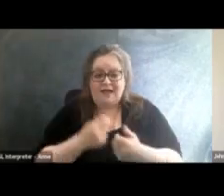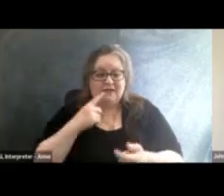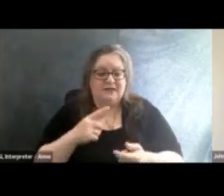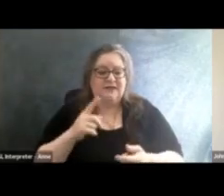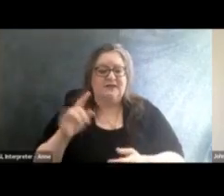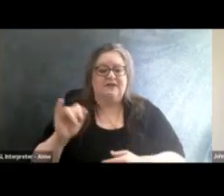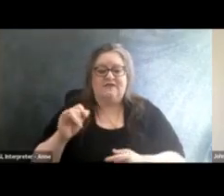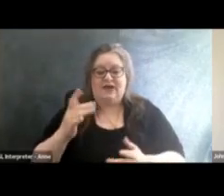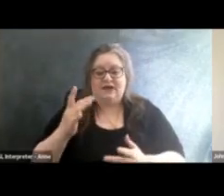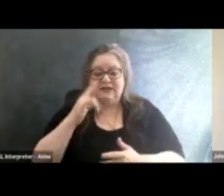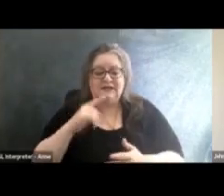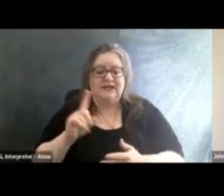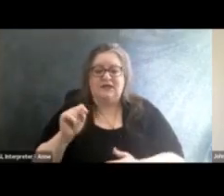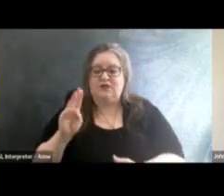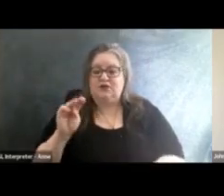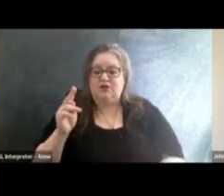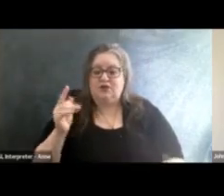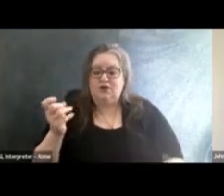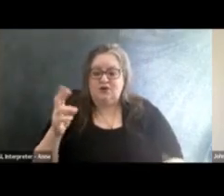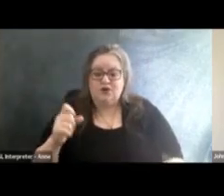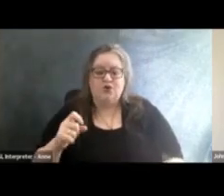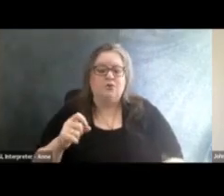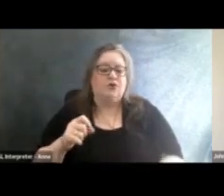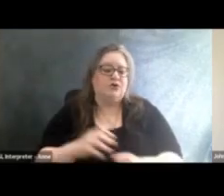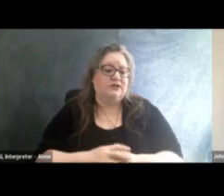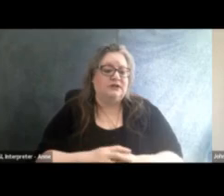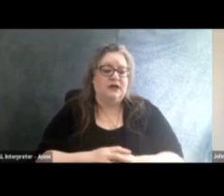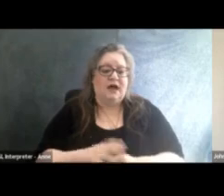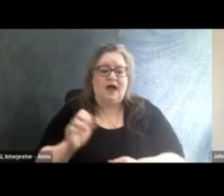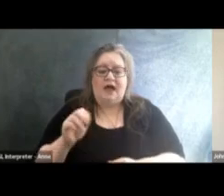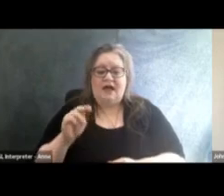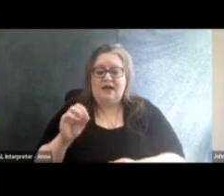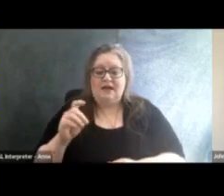tumors can cause acquired brain injuries. Anoxia and apoxia are